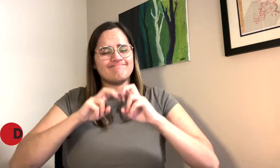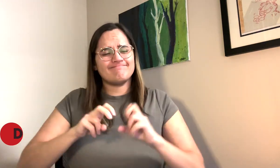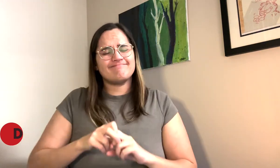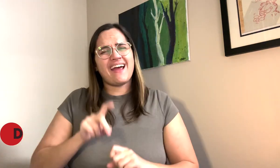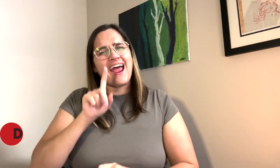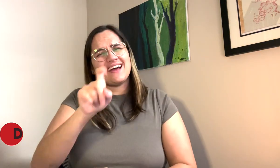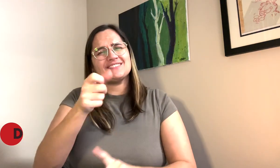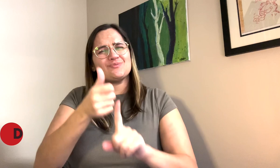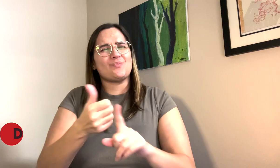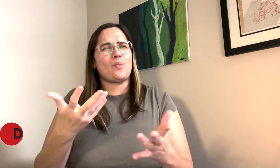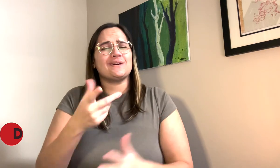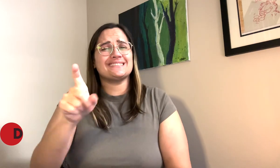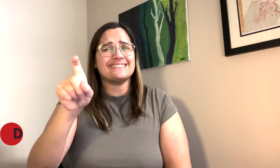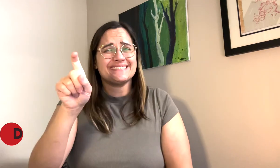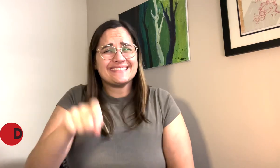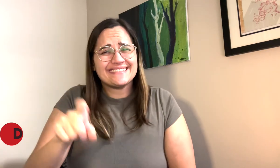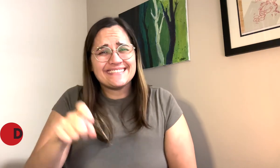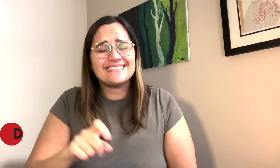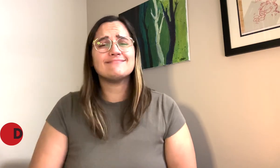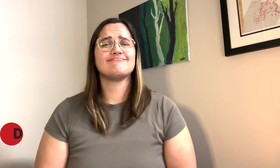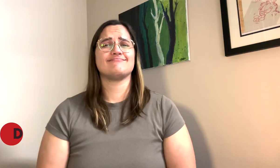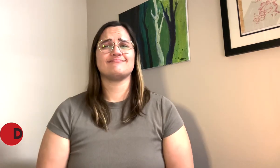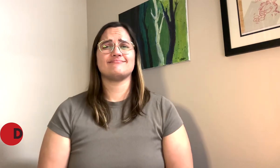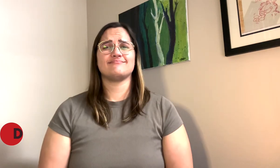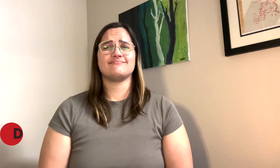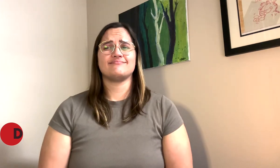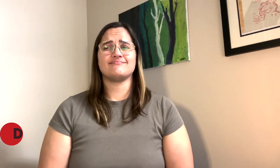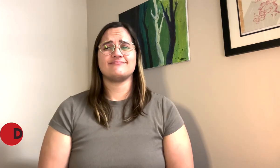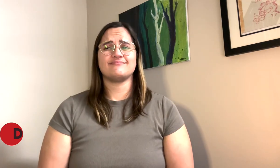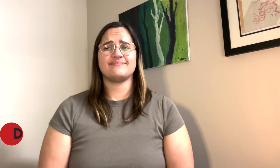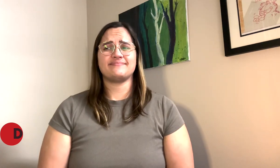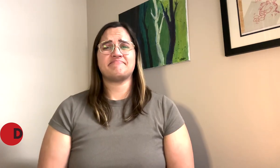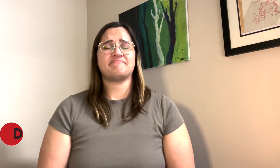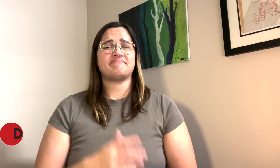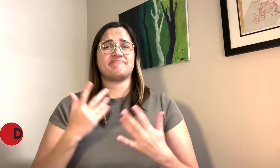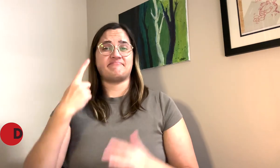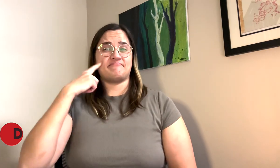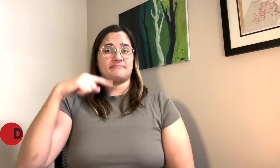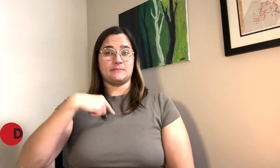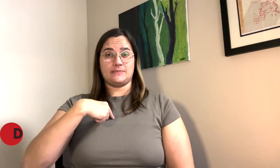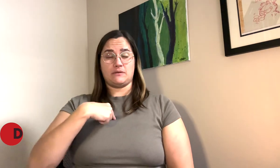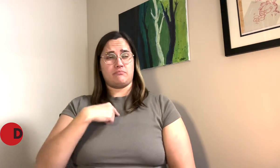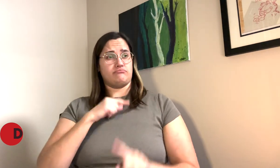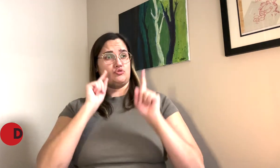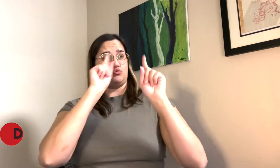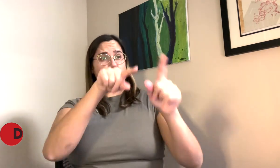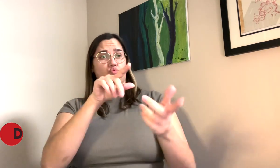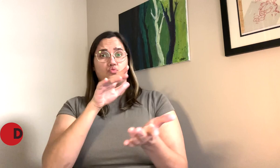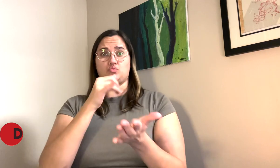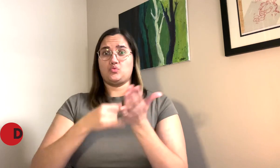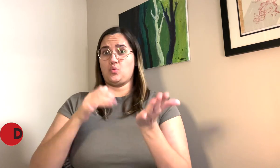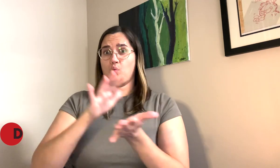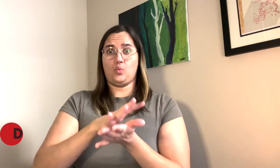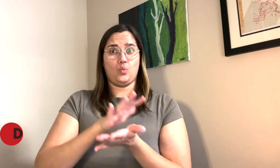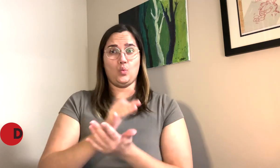what you need. For me, art school was something that helped me push